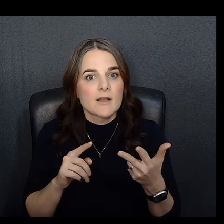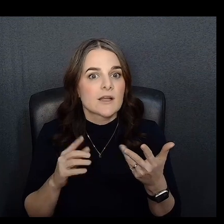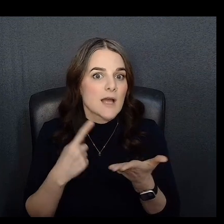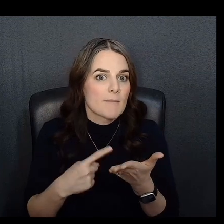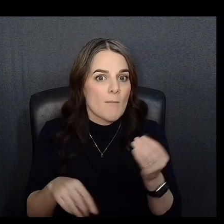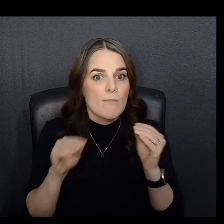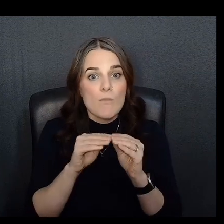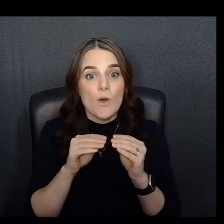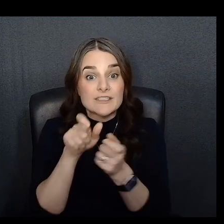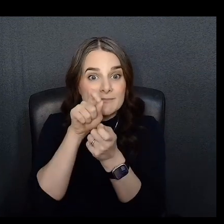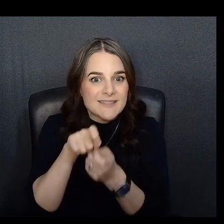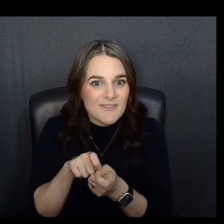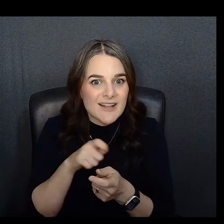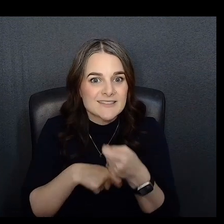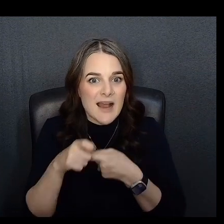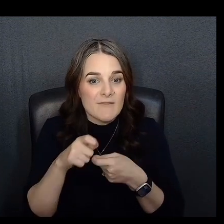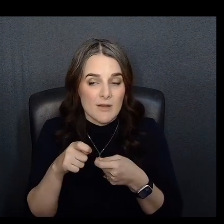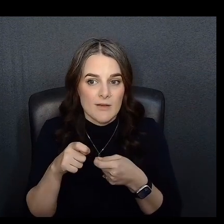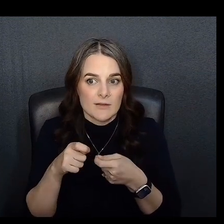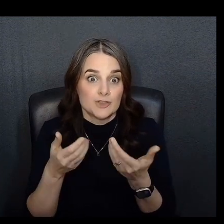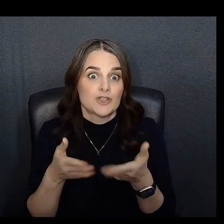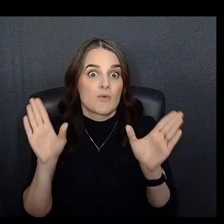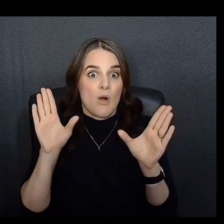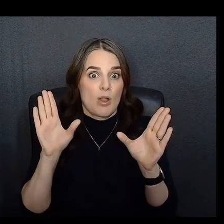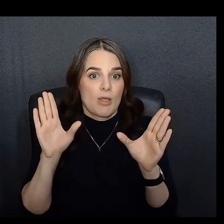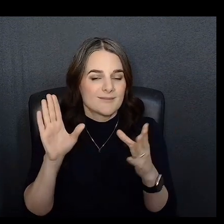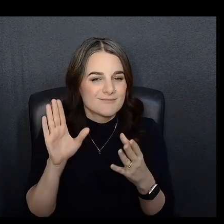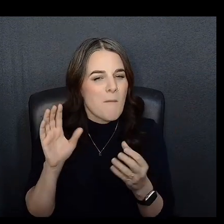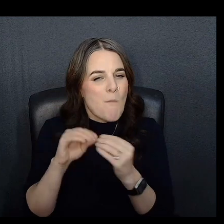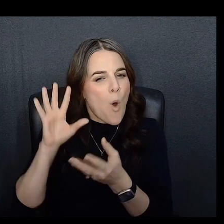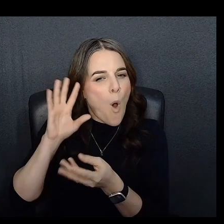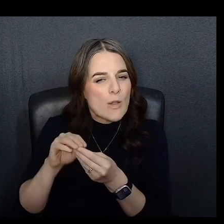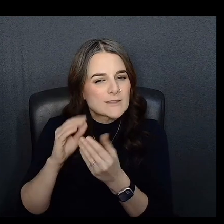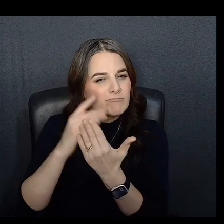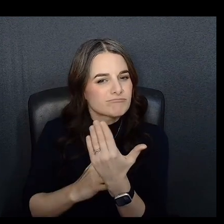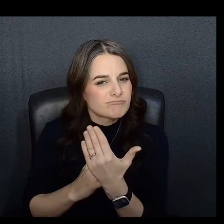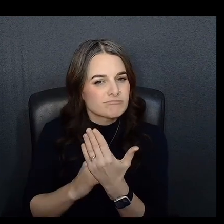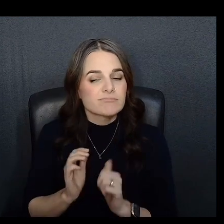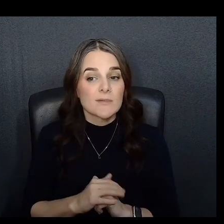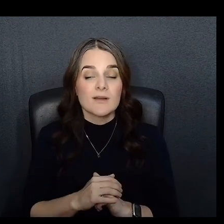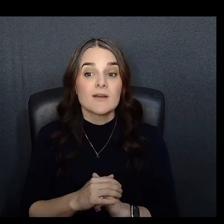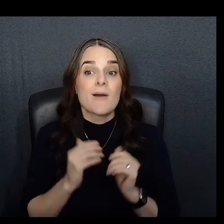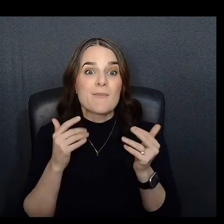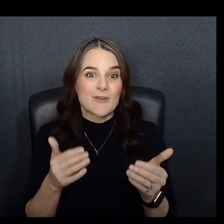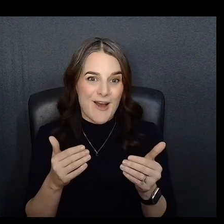to talk about these body parts. Moving on, again, more examples from Grid.